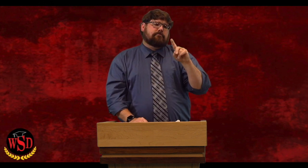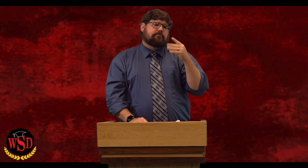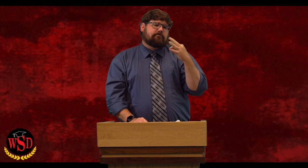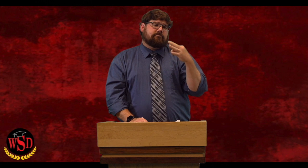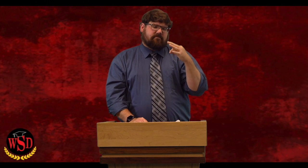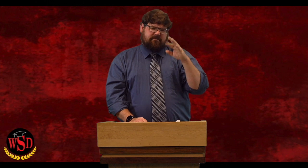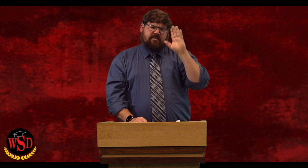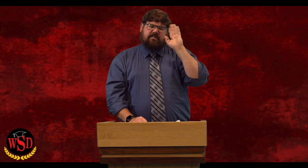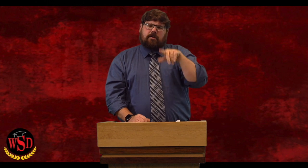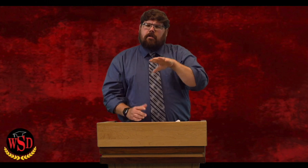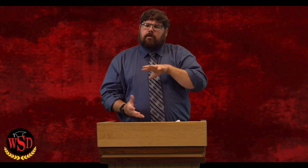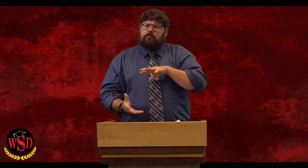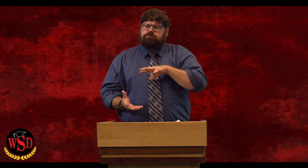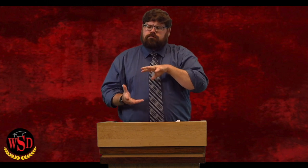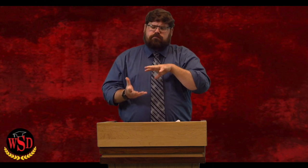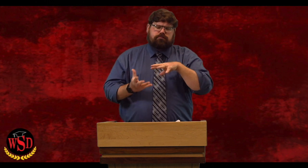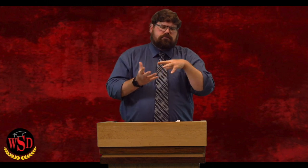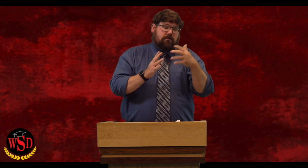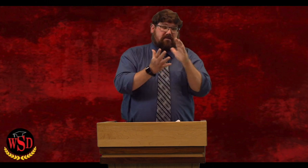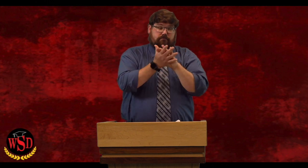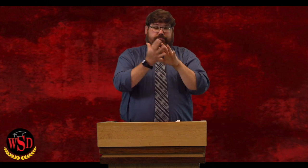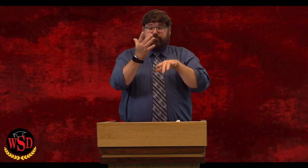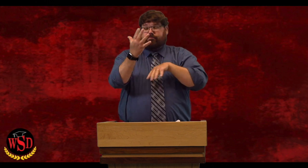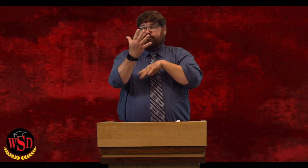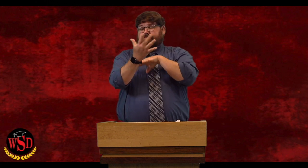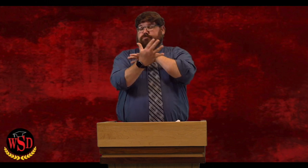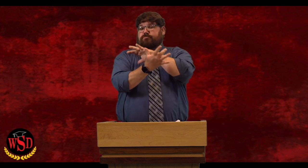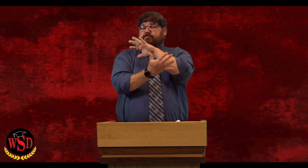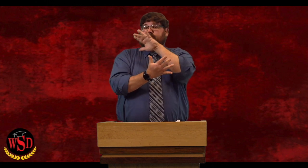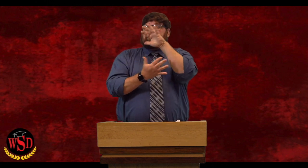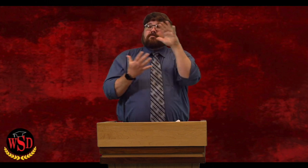With COVID-19, everything turned topsy-turvy.